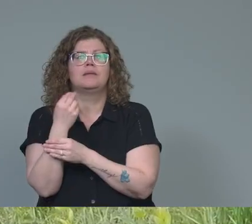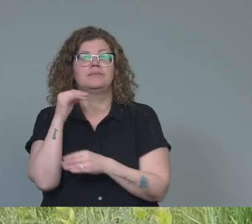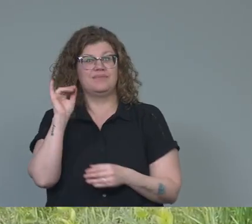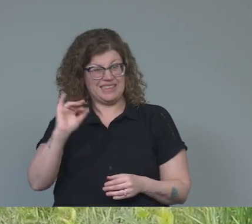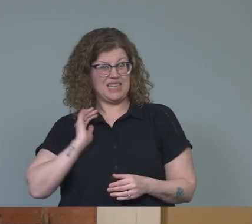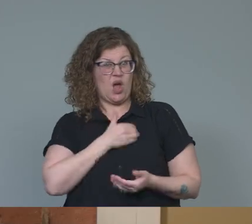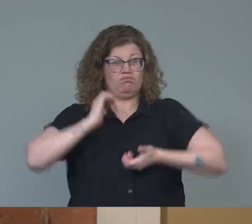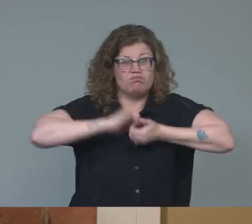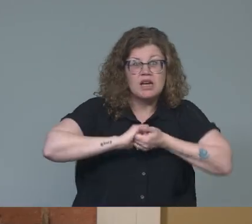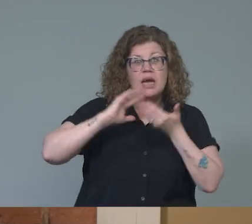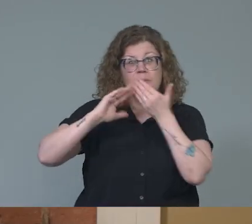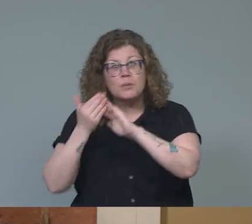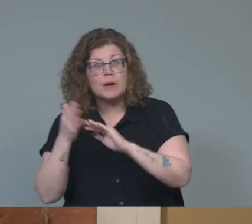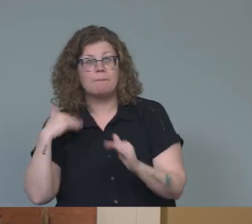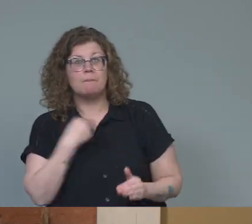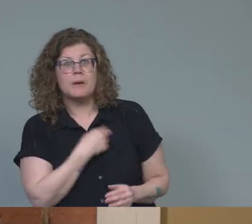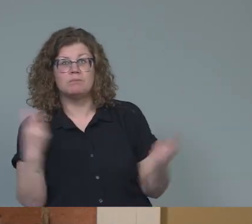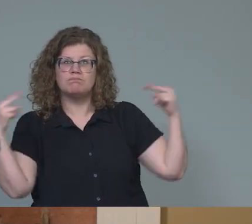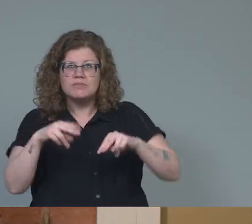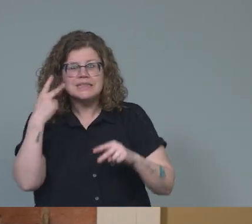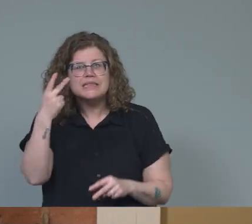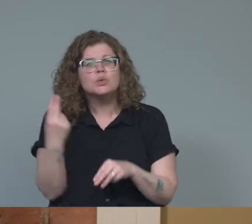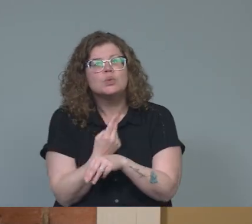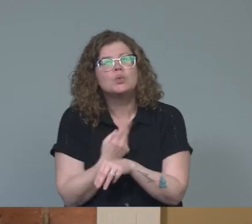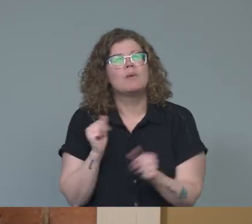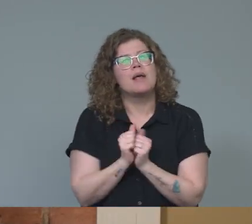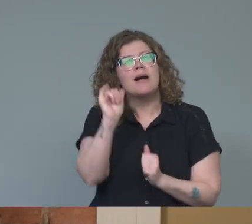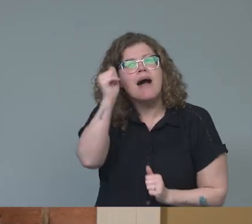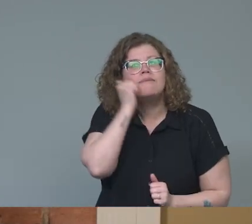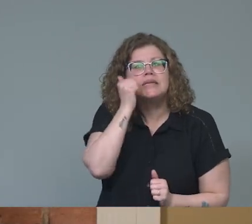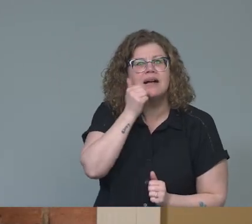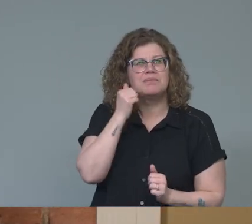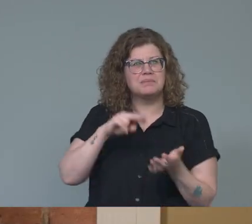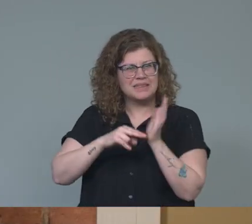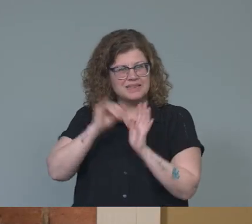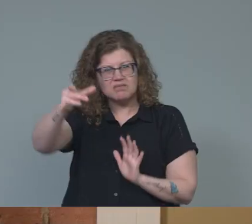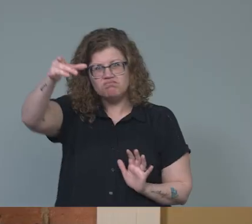and started to draw attention to those plants and how they were our partners and our community members